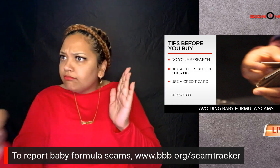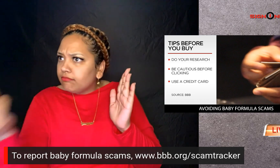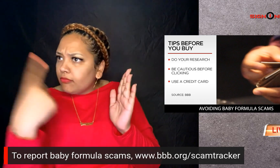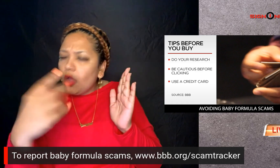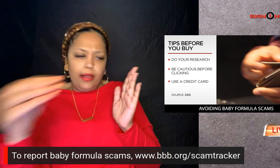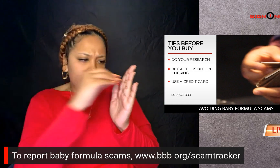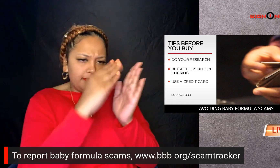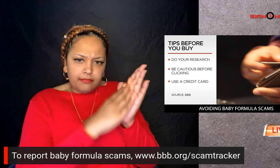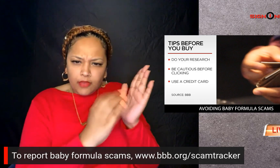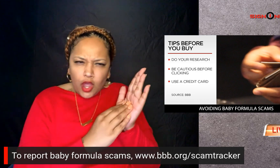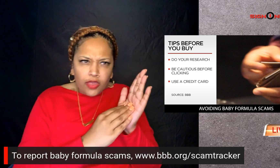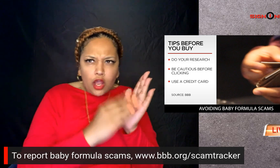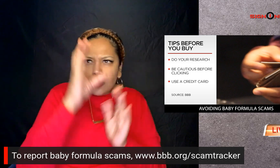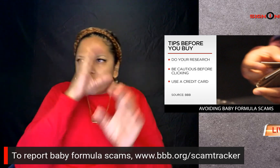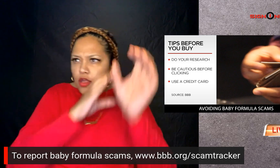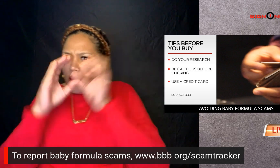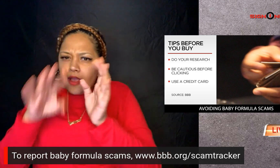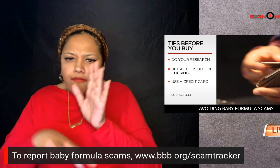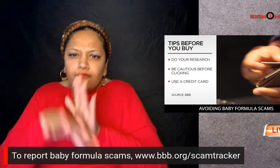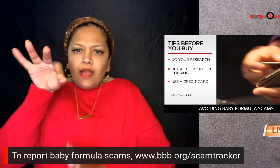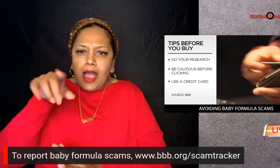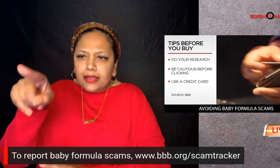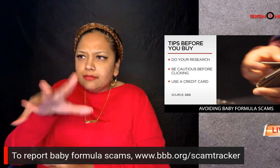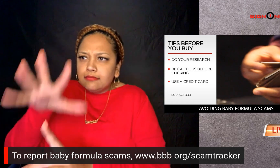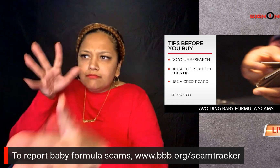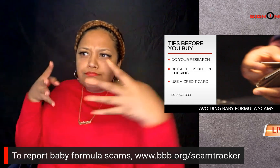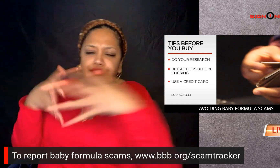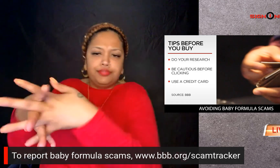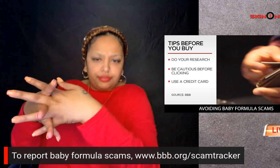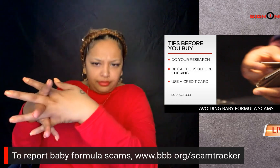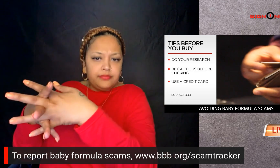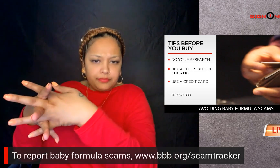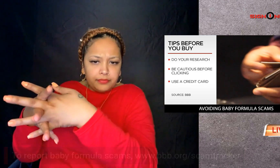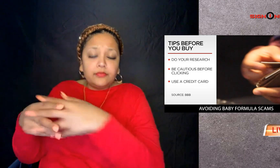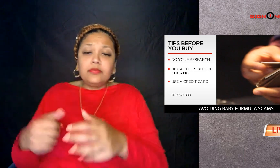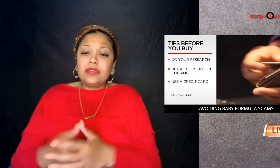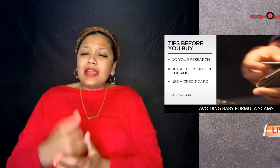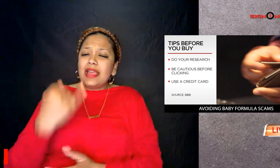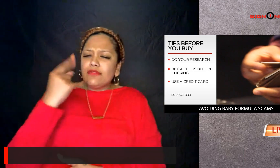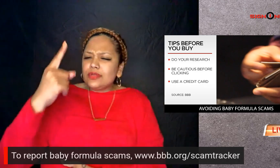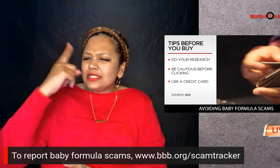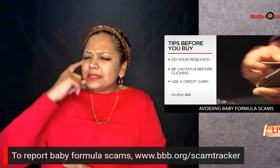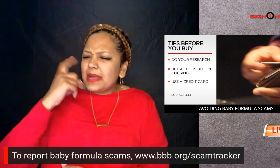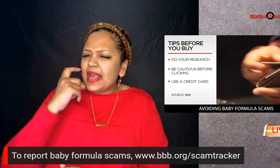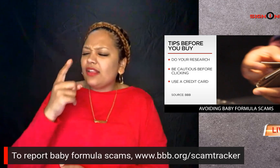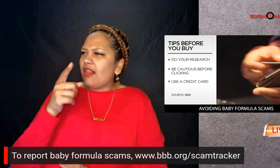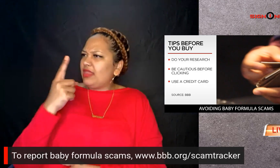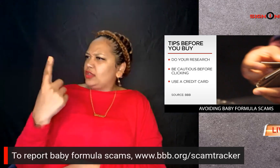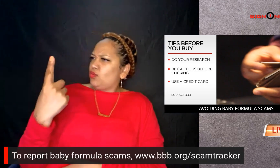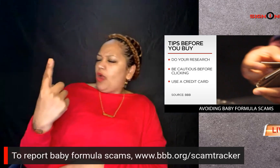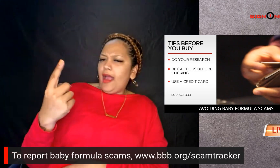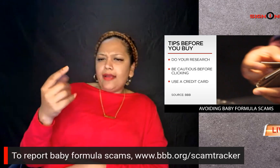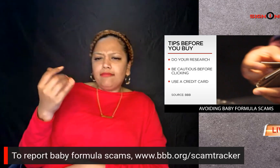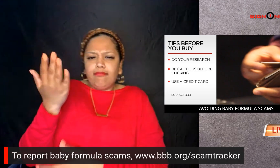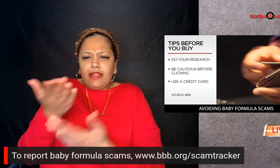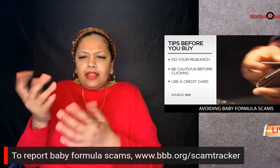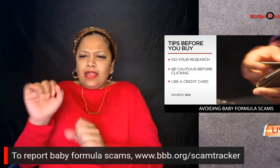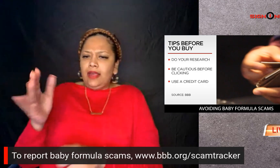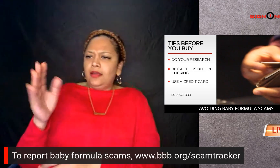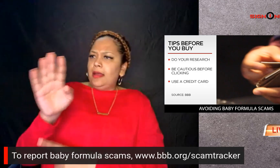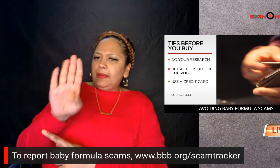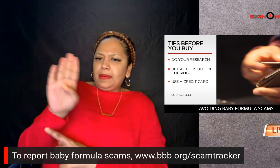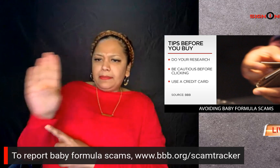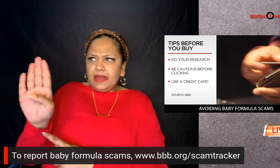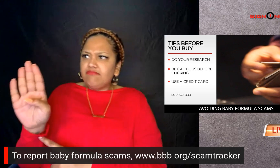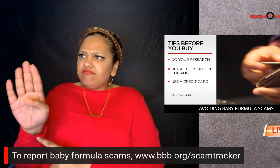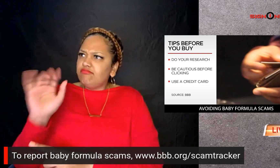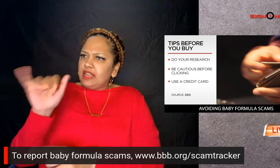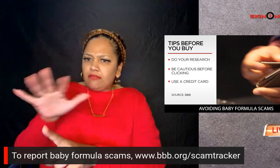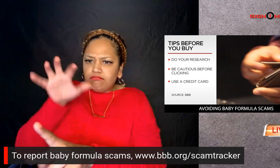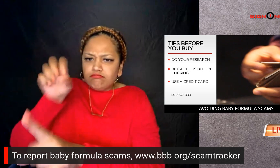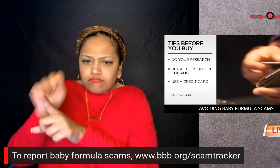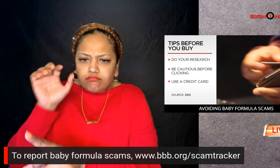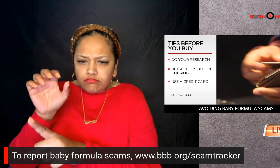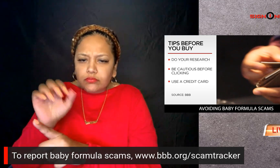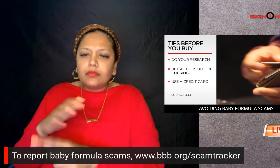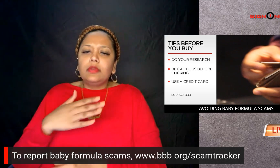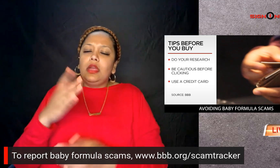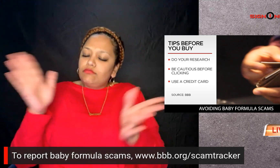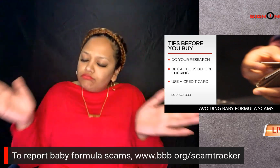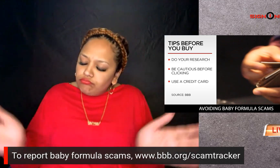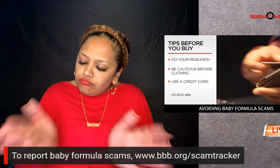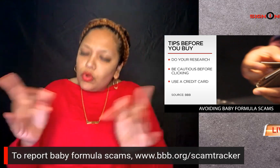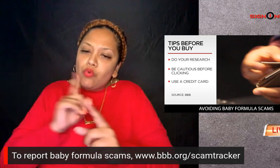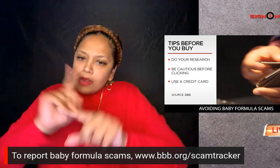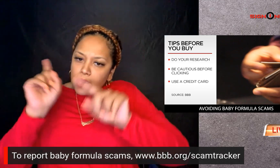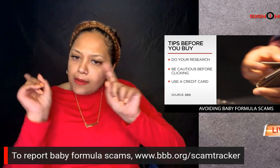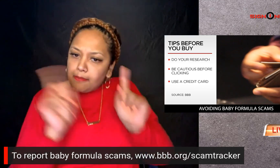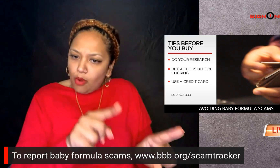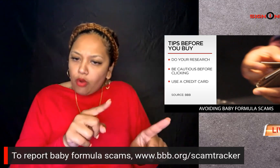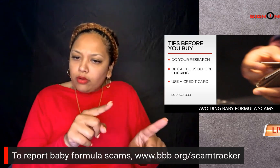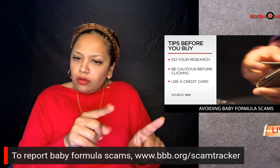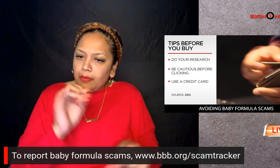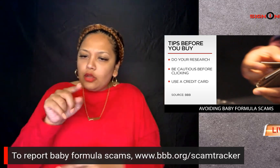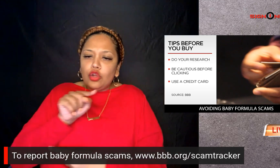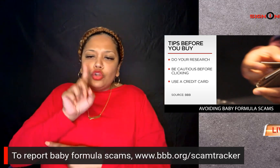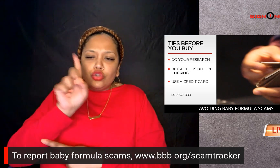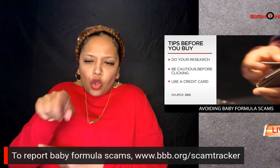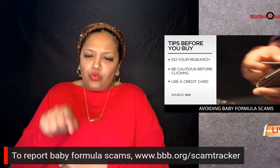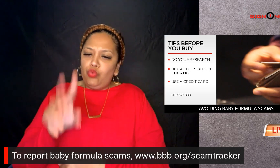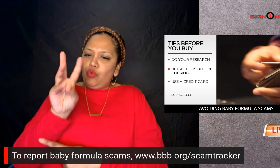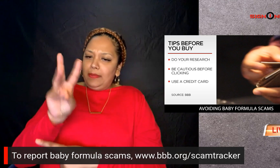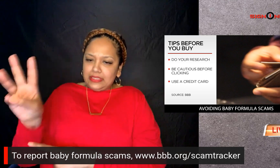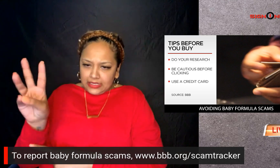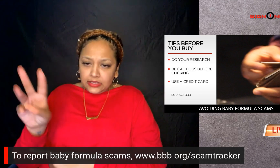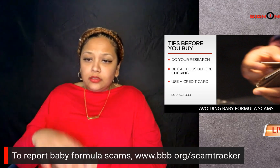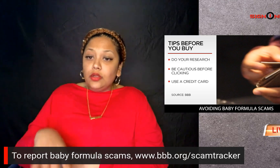and track the scams or if you suspect there is a scam taking place the Better Business